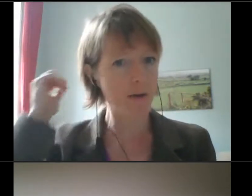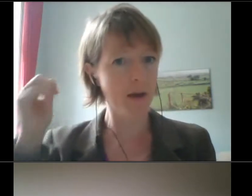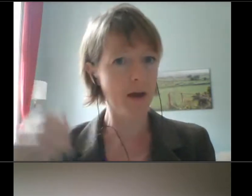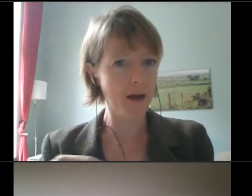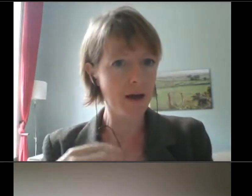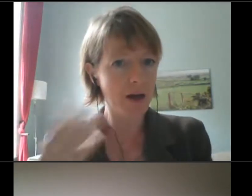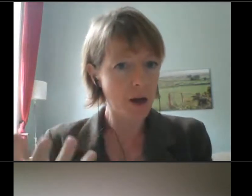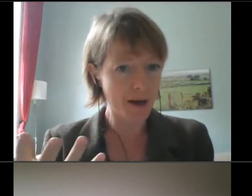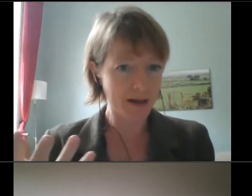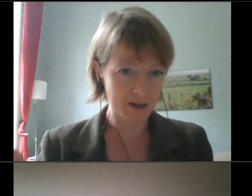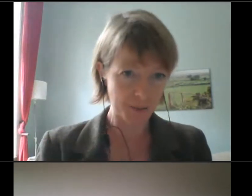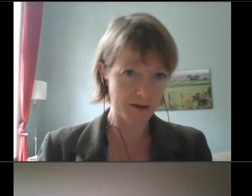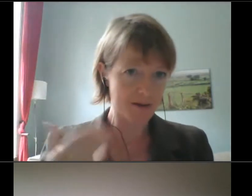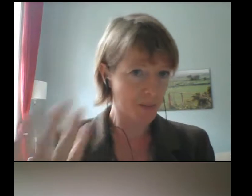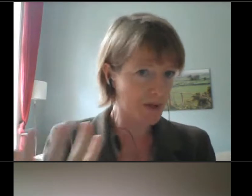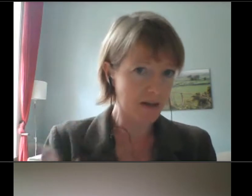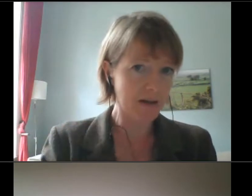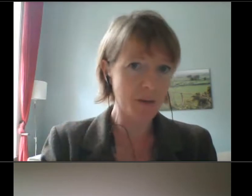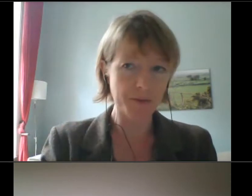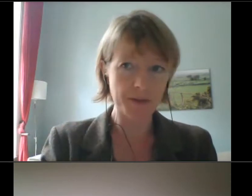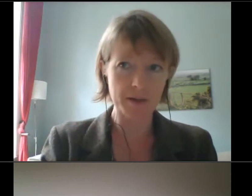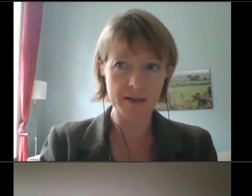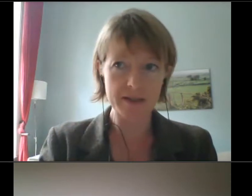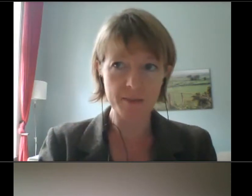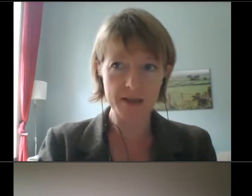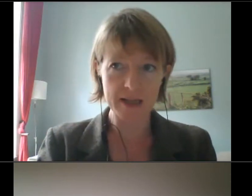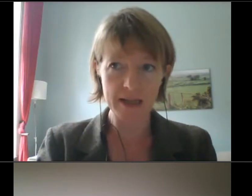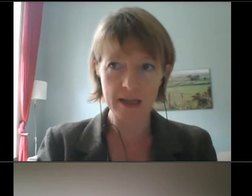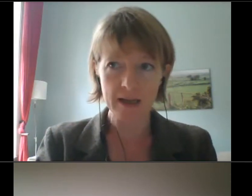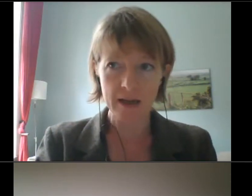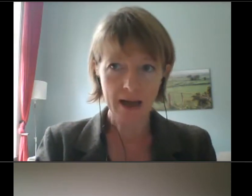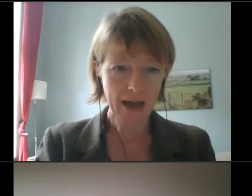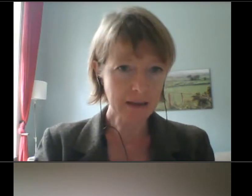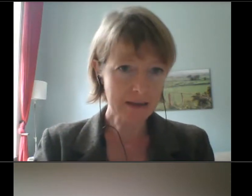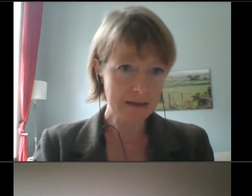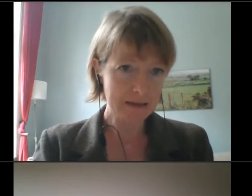on alumni experience particularly with a disability angle?